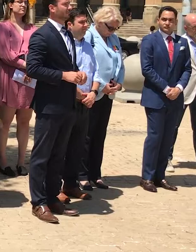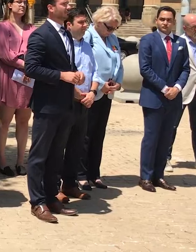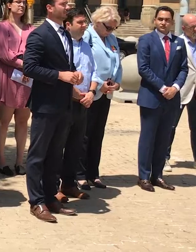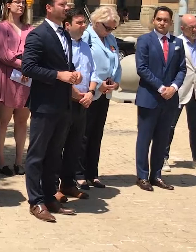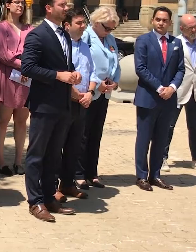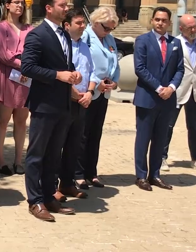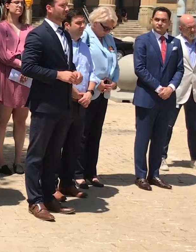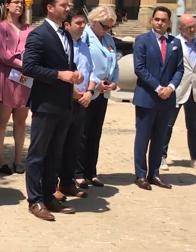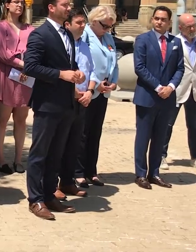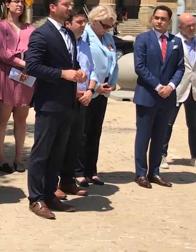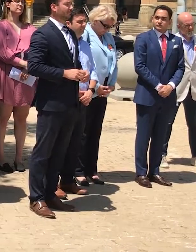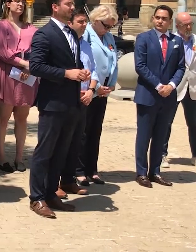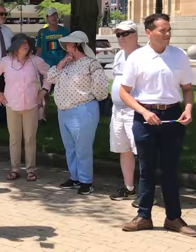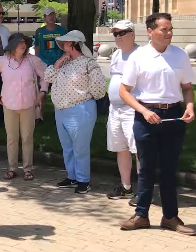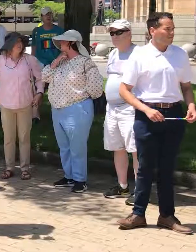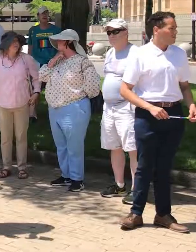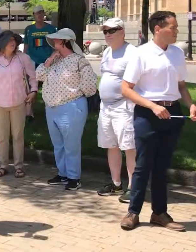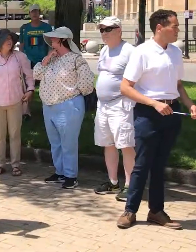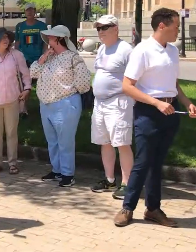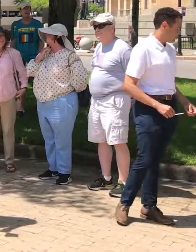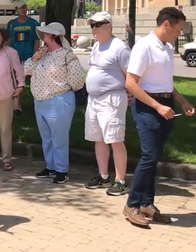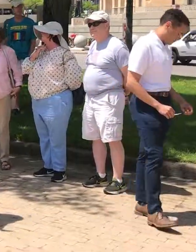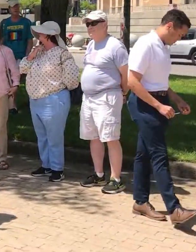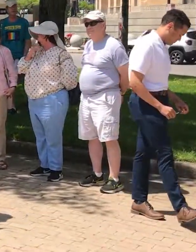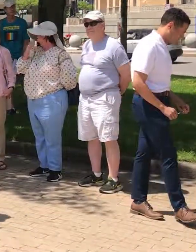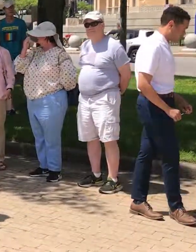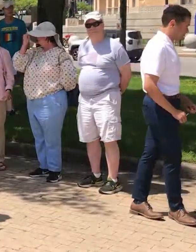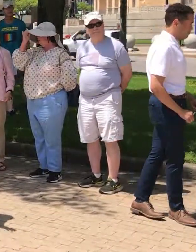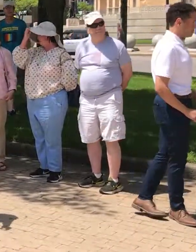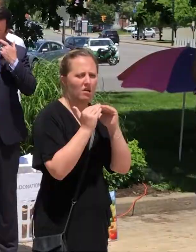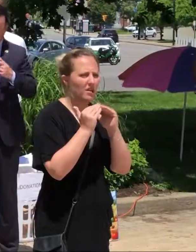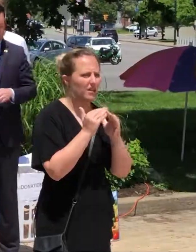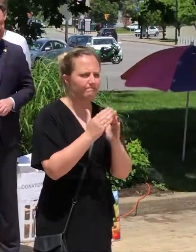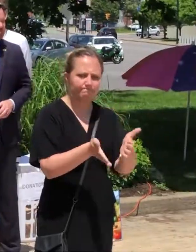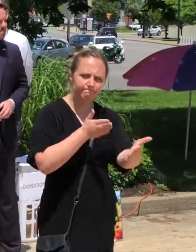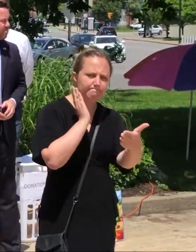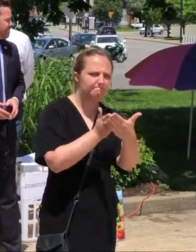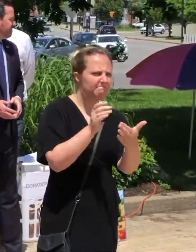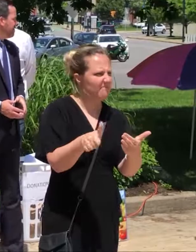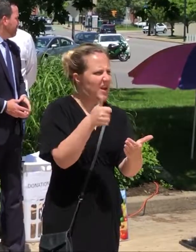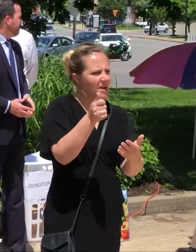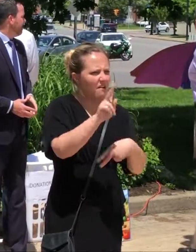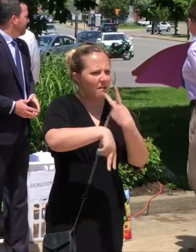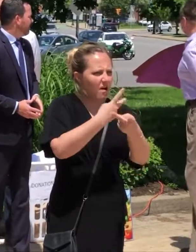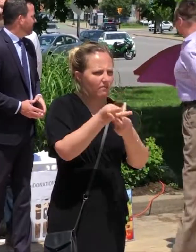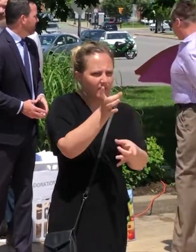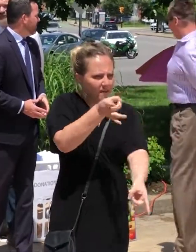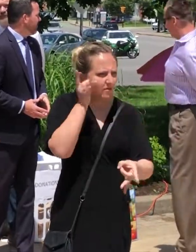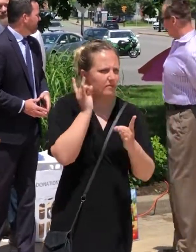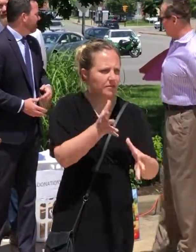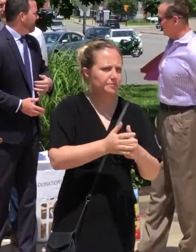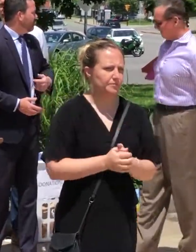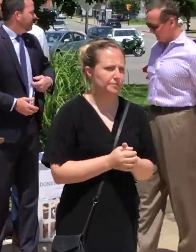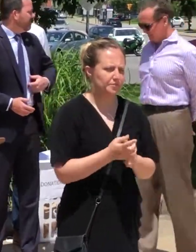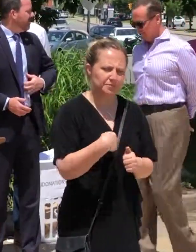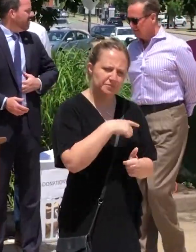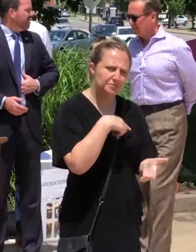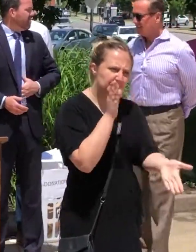for dignity and equality, and against hate, wherever it may be. We stand against the evils and terror of white supremacy,